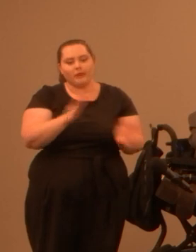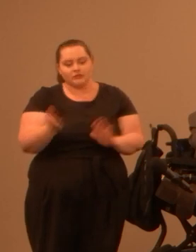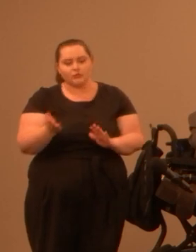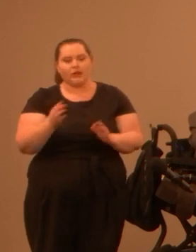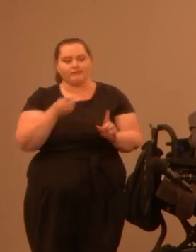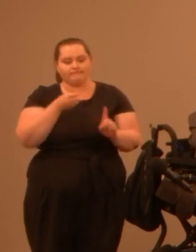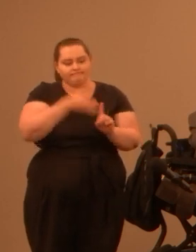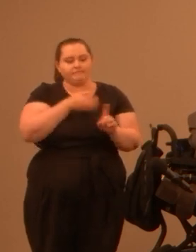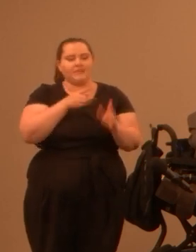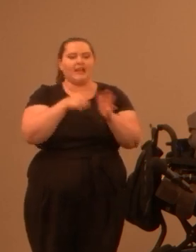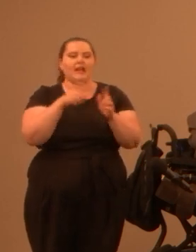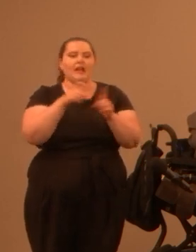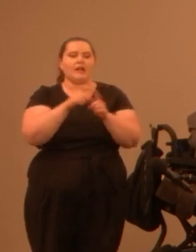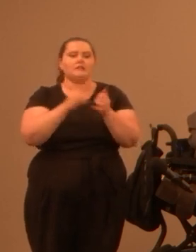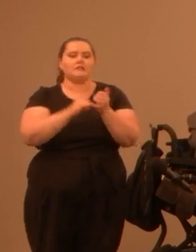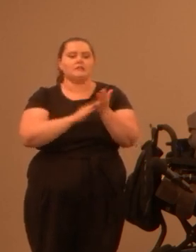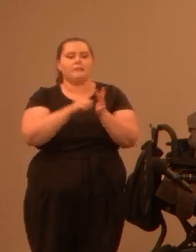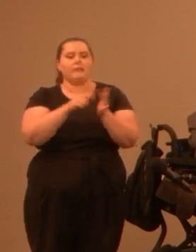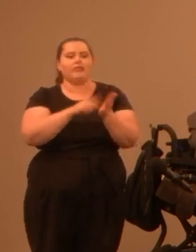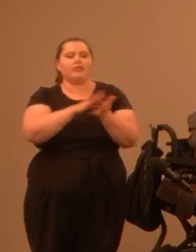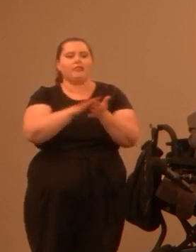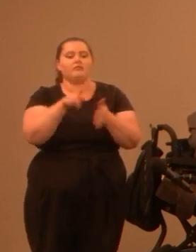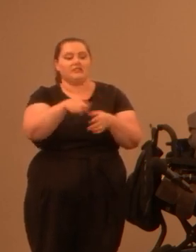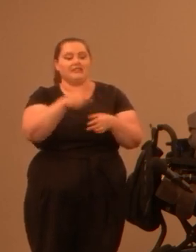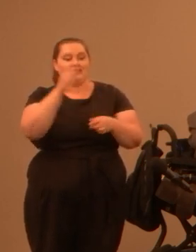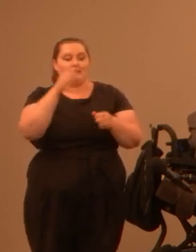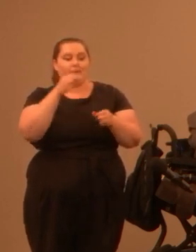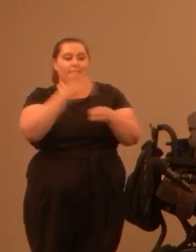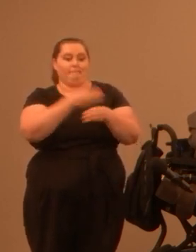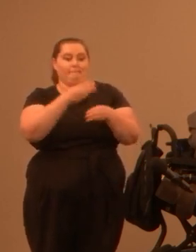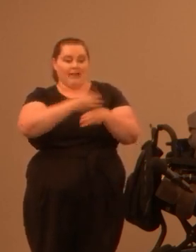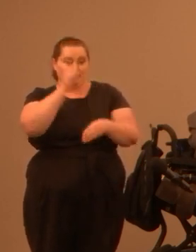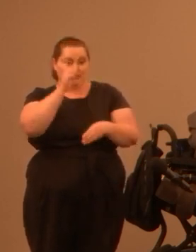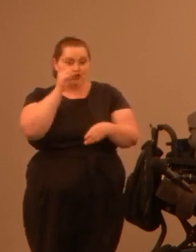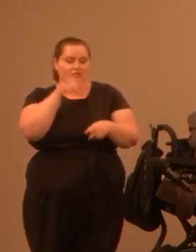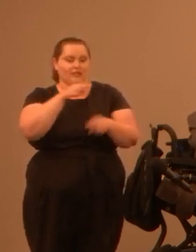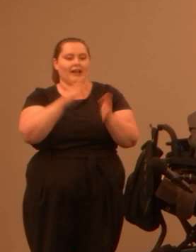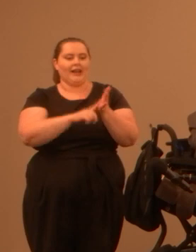wonderful mathematician at La Trobe University, who brought in help